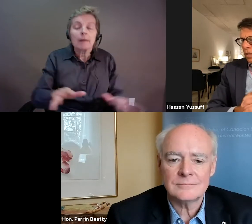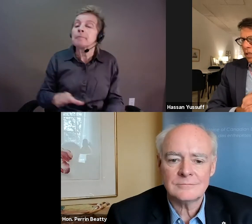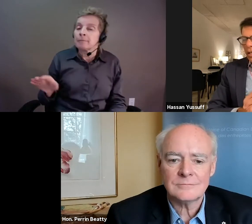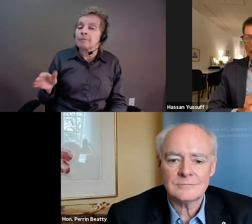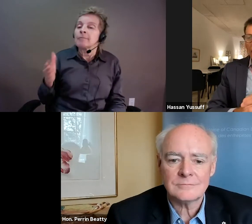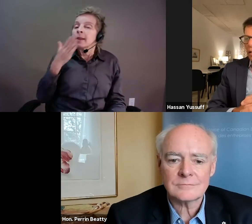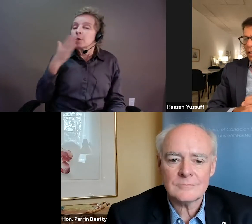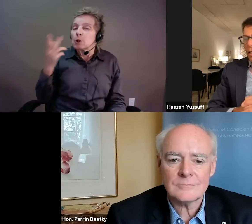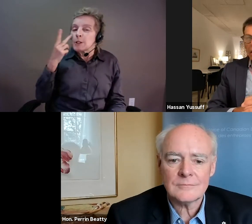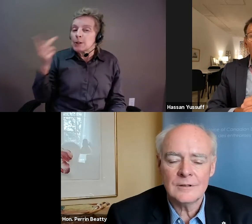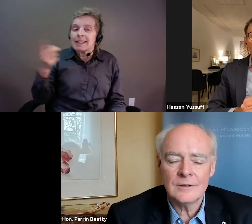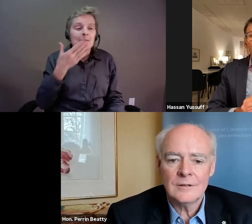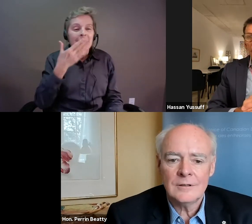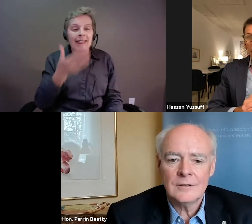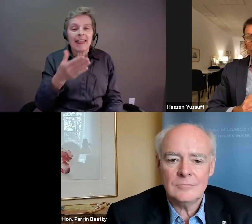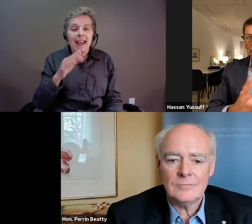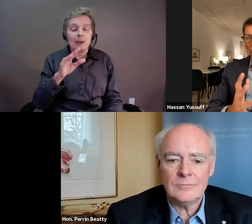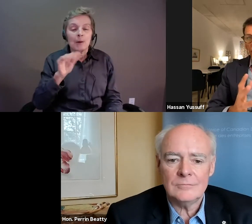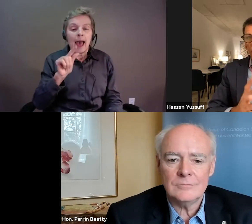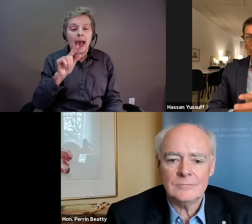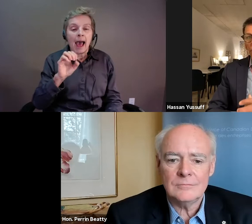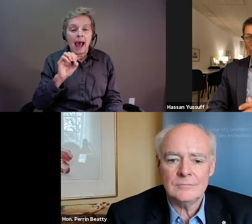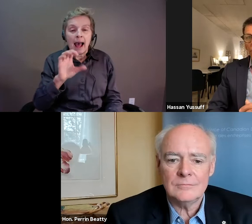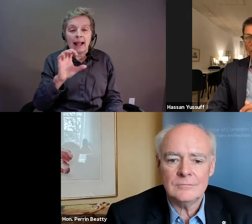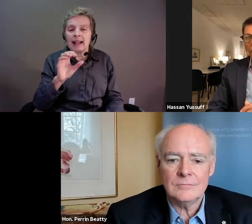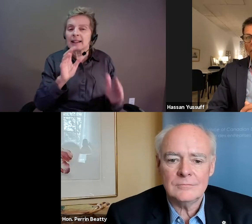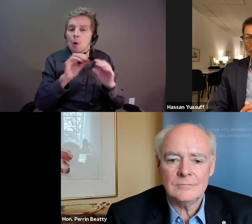thanks, Alec, and all the organizers and of course, all those who are joining the conference.